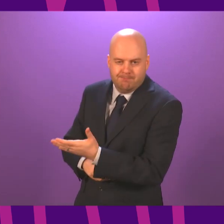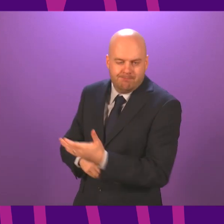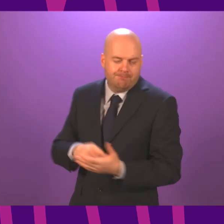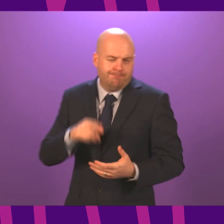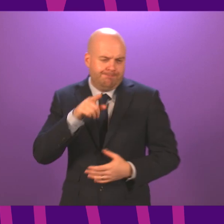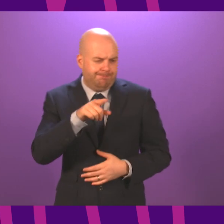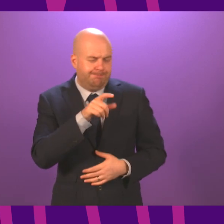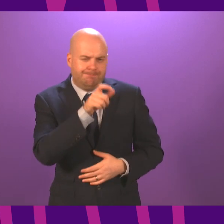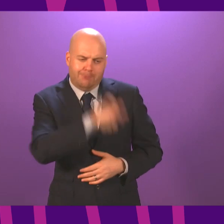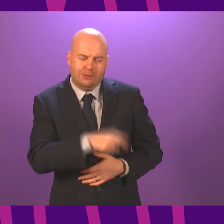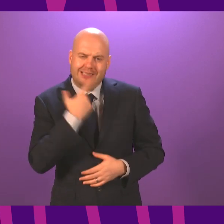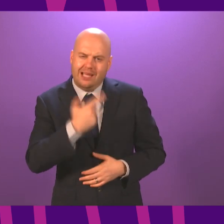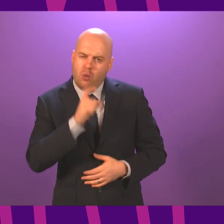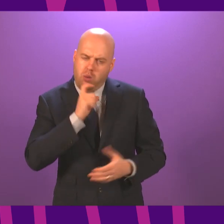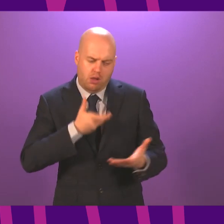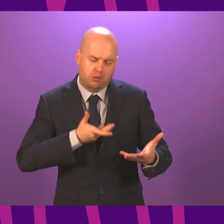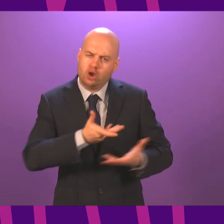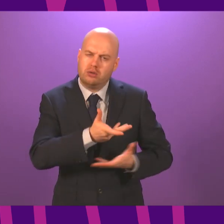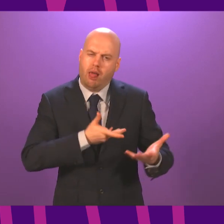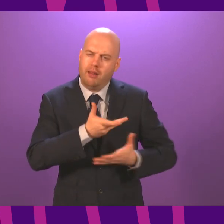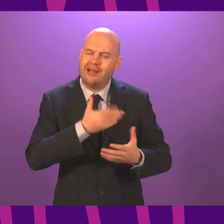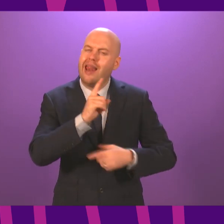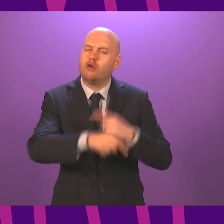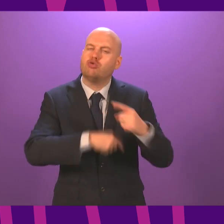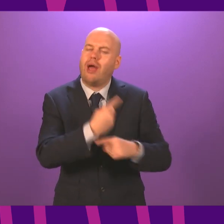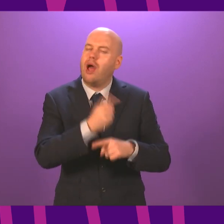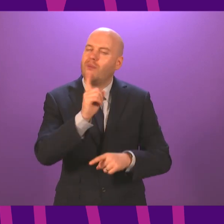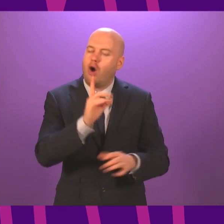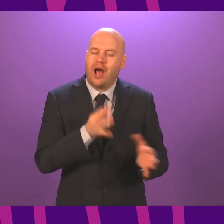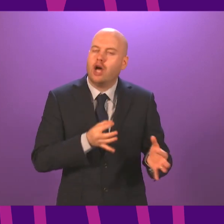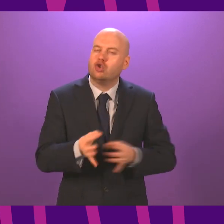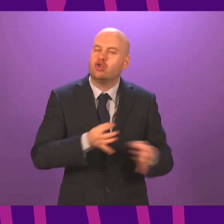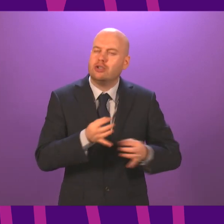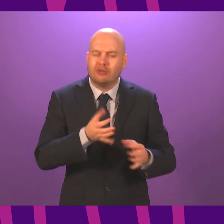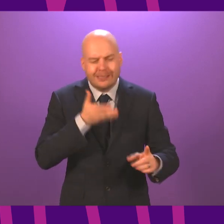early next year on the strategic direction for carers assistance. Will the consultation include